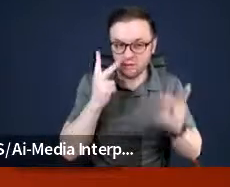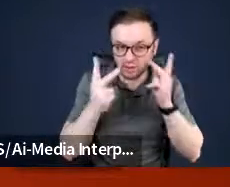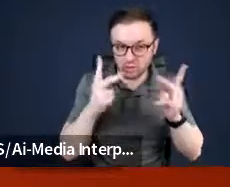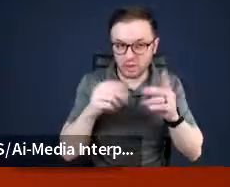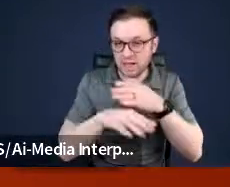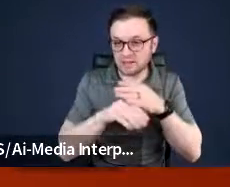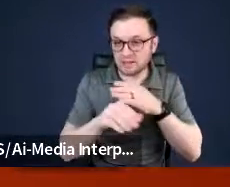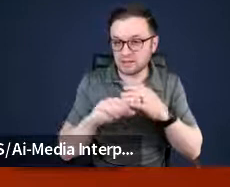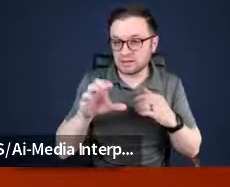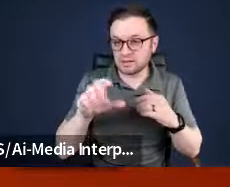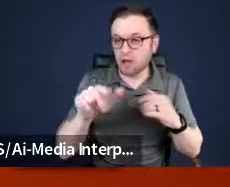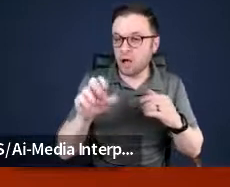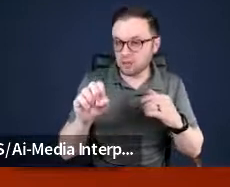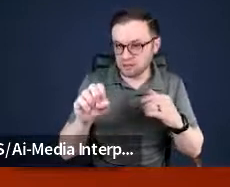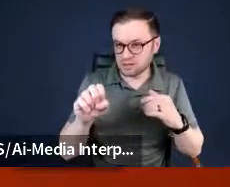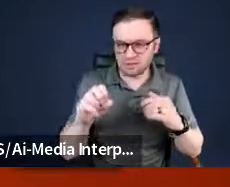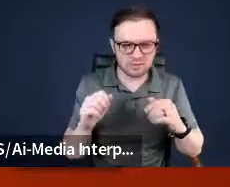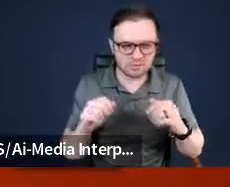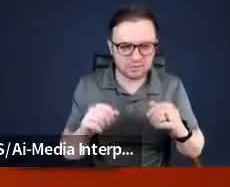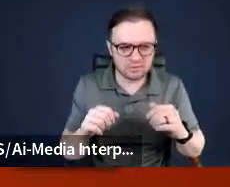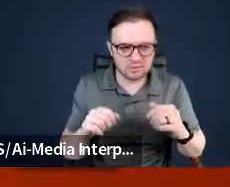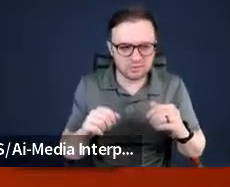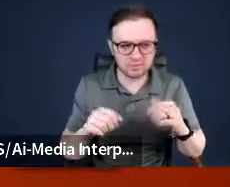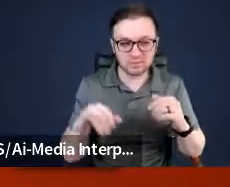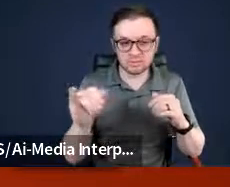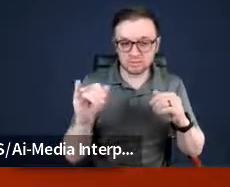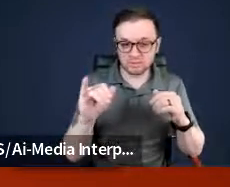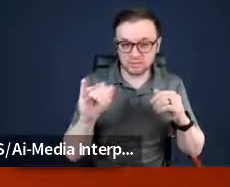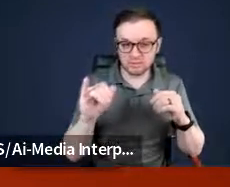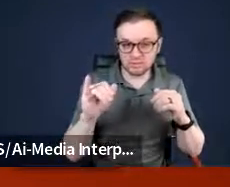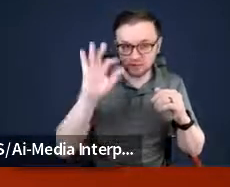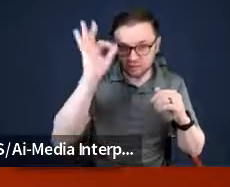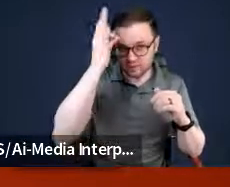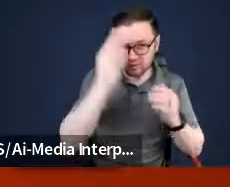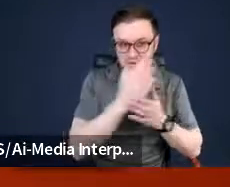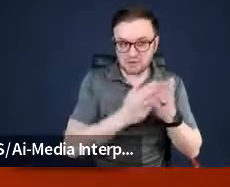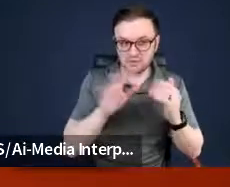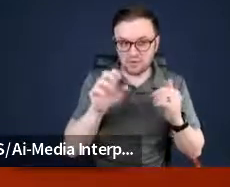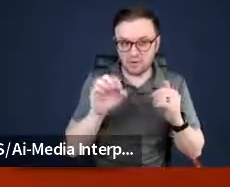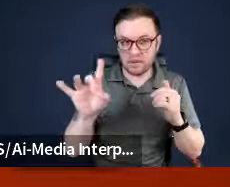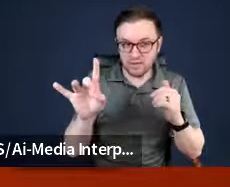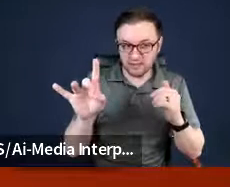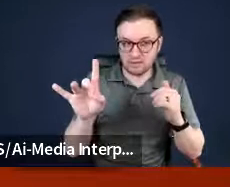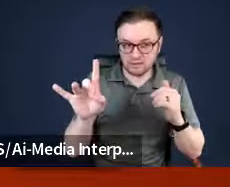So that is known as the nonvisual access clause. NVA witches threatened --